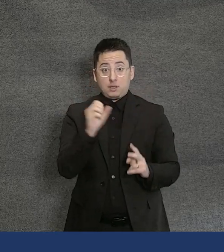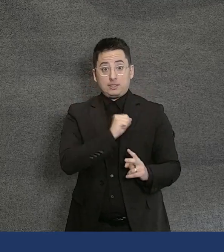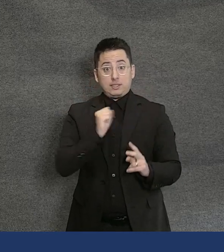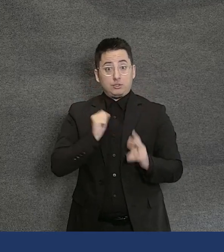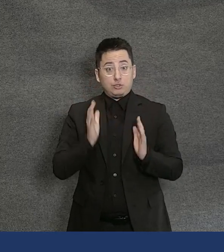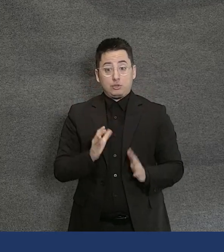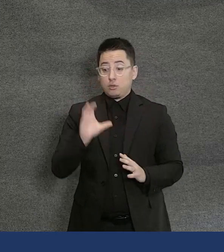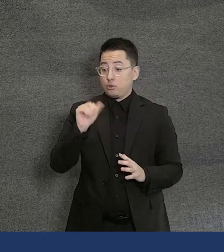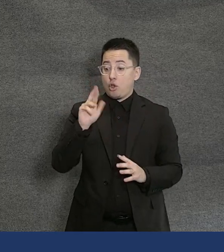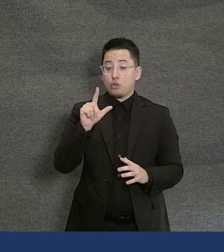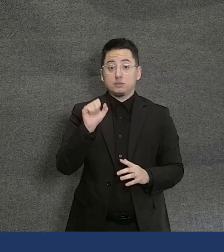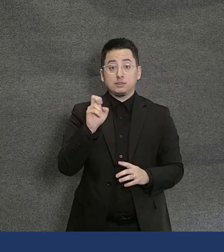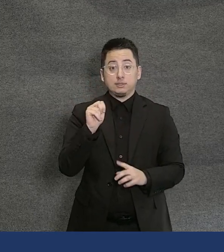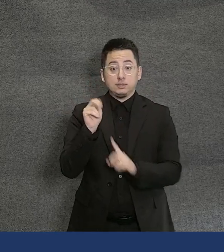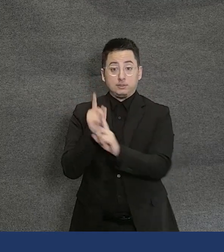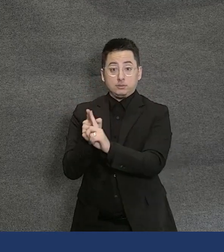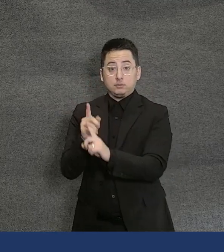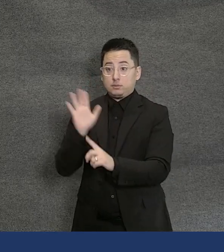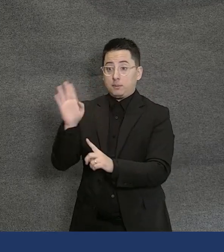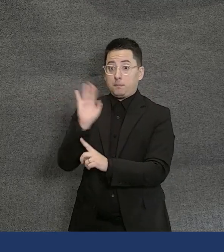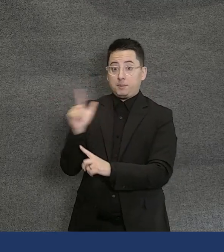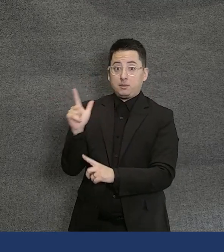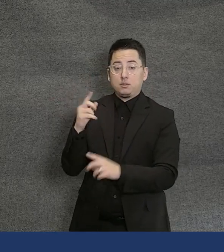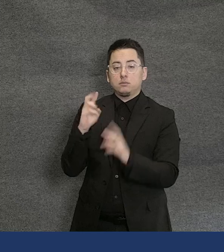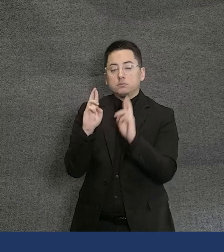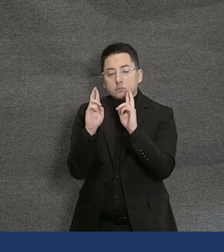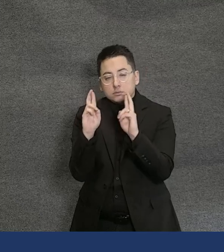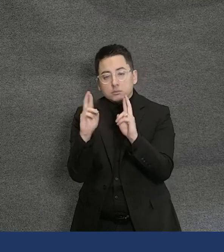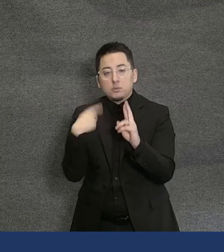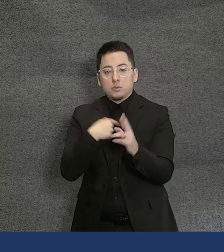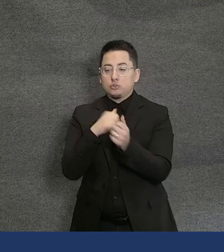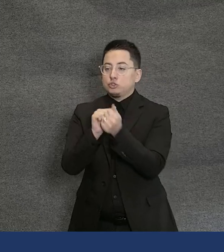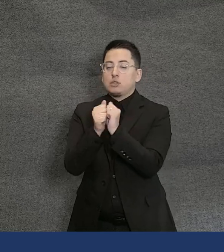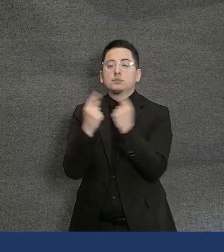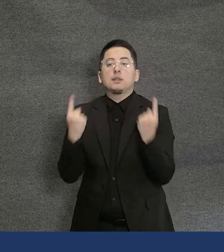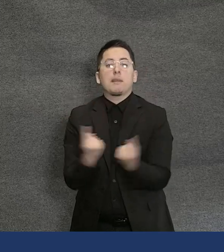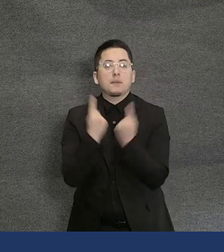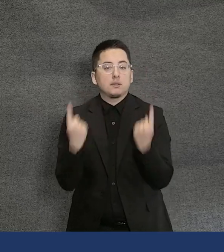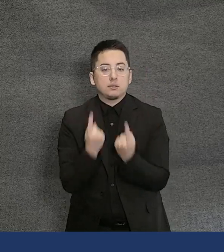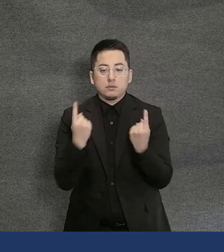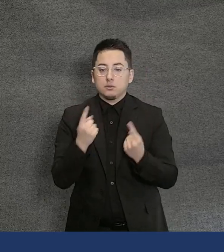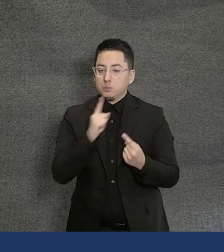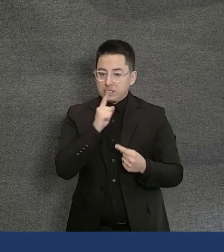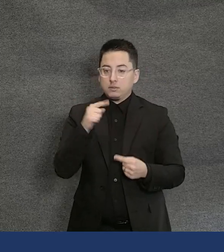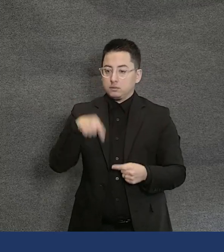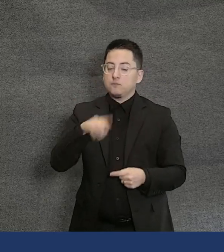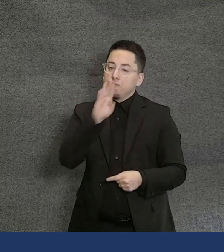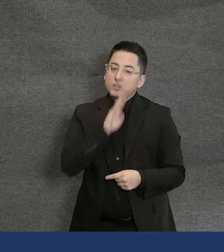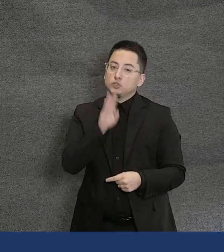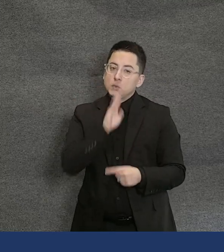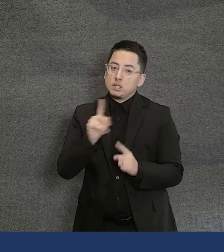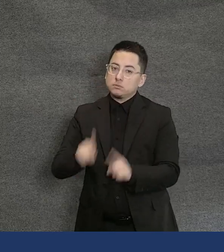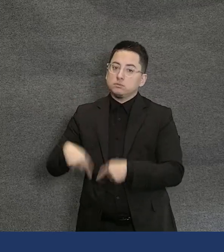so that hopefully we can get something done. It's just so frustrating that we haven't had it across the finish